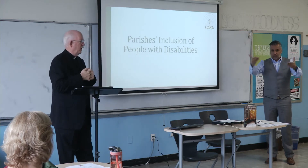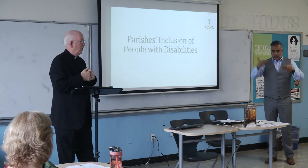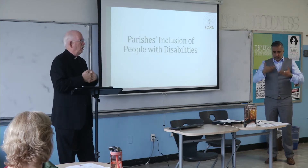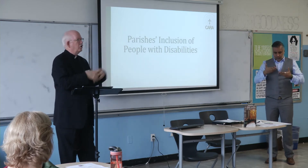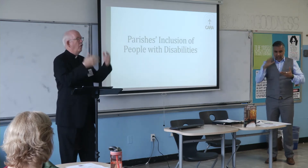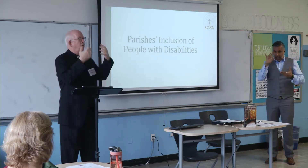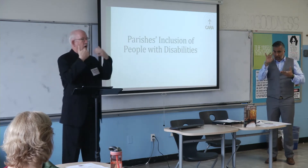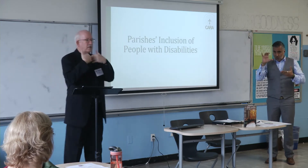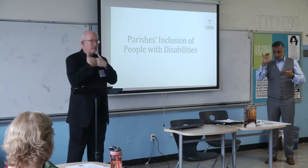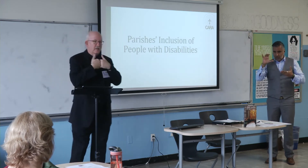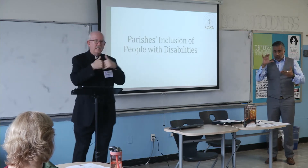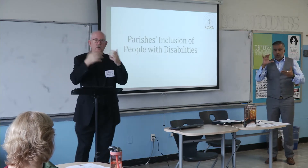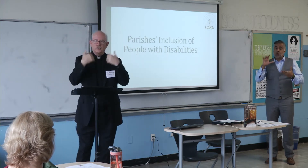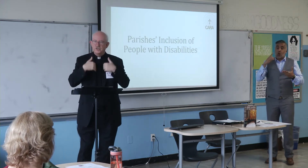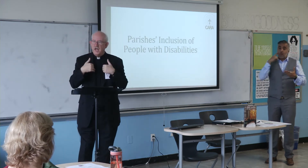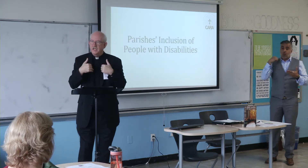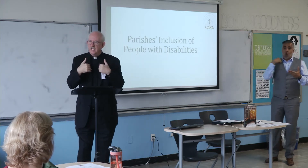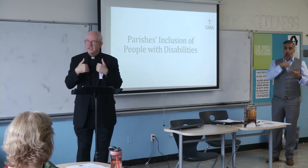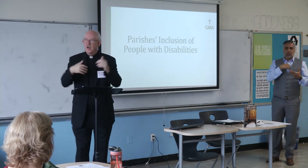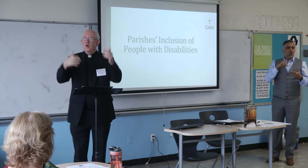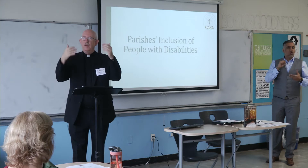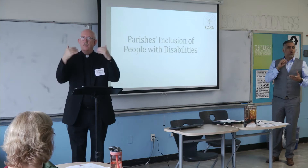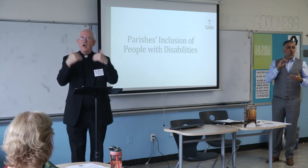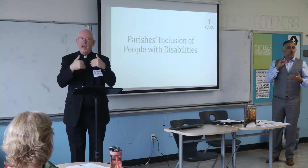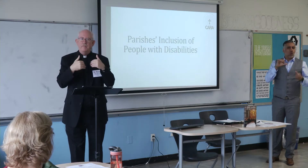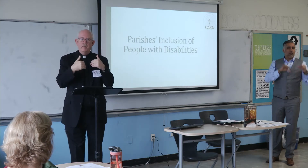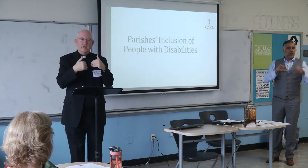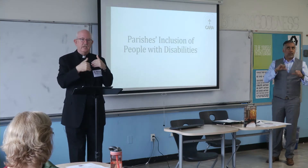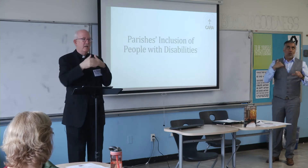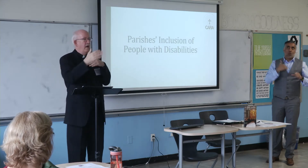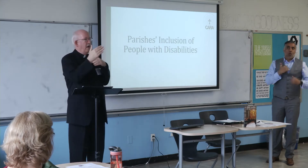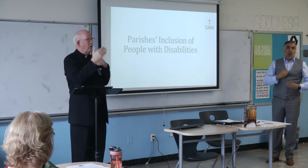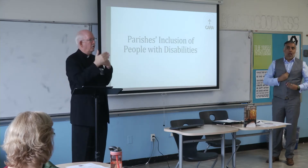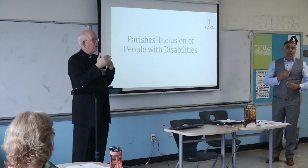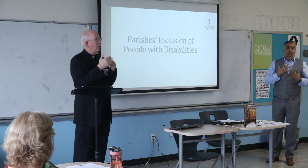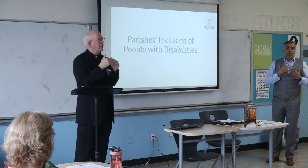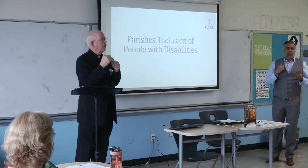for us as social scientists, we were happy with this and our concern is in